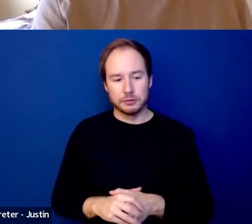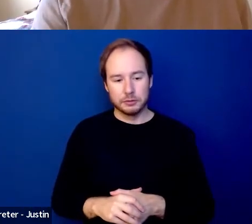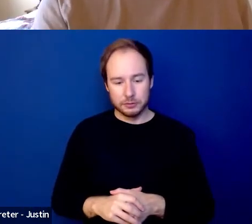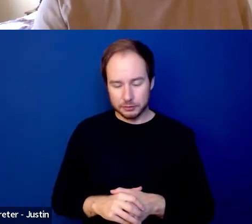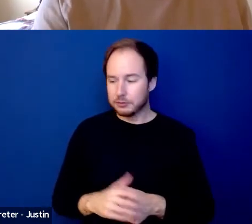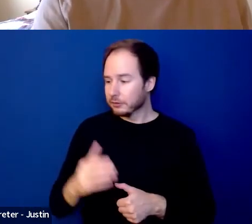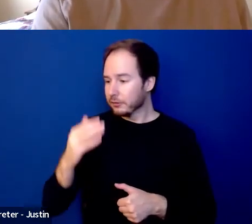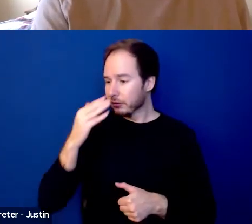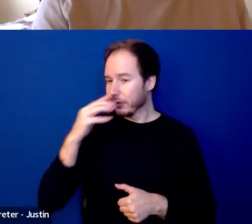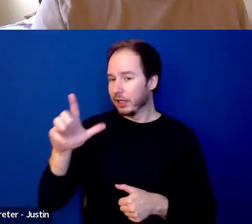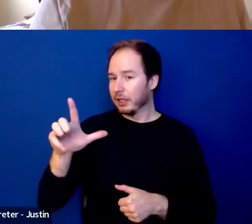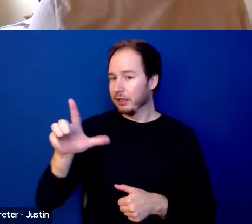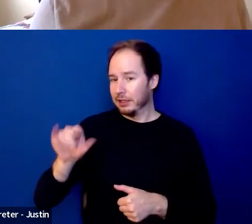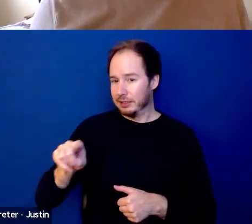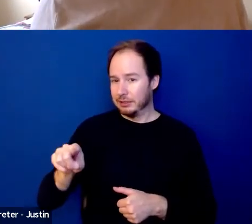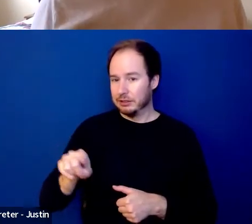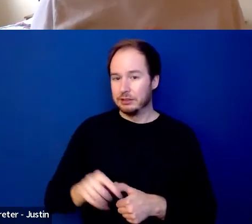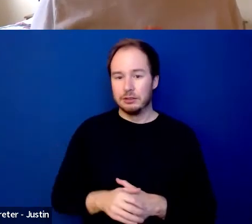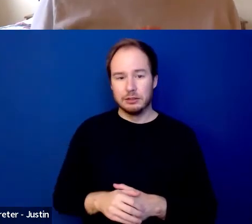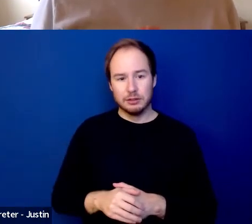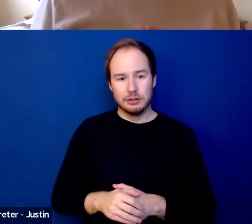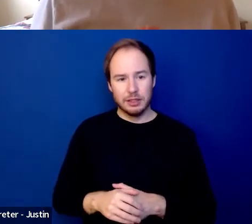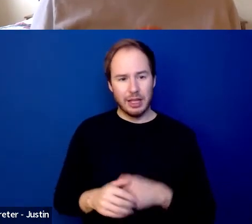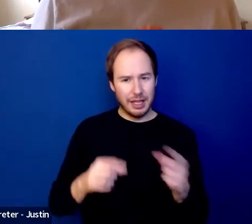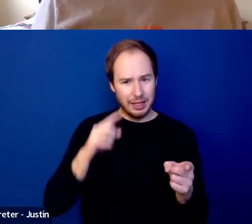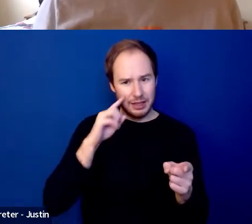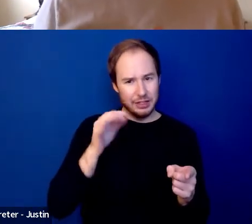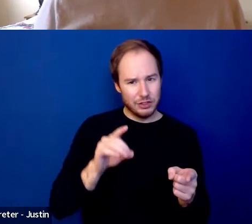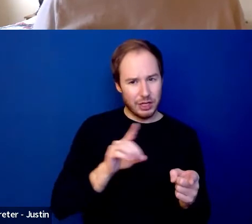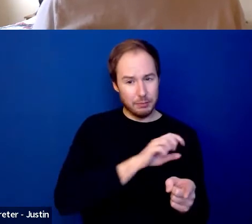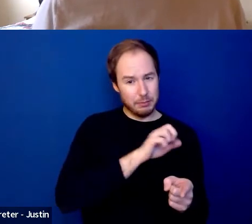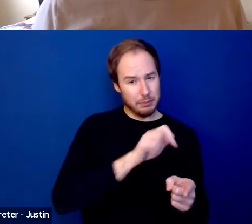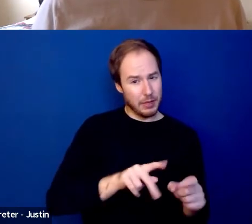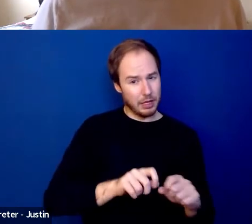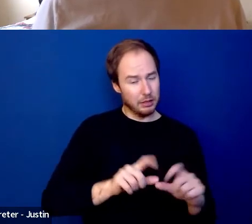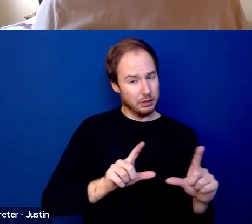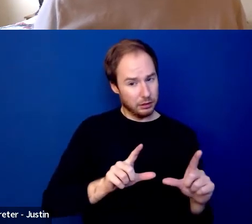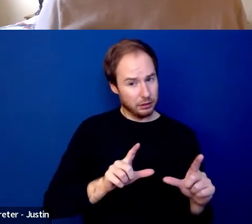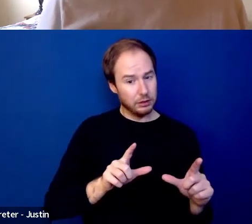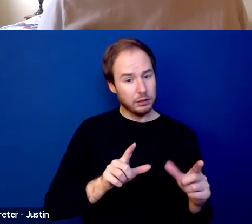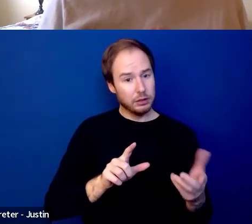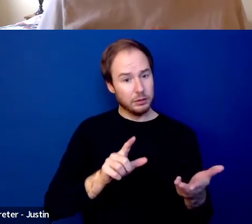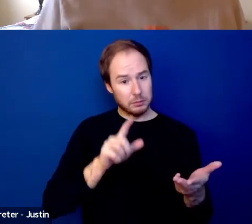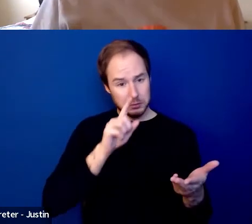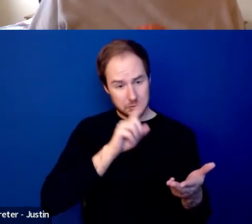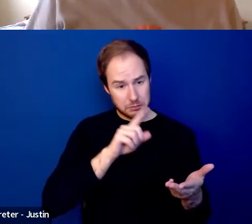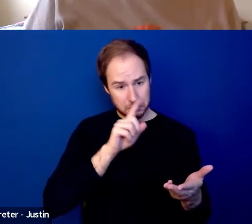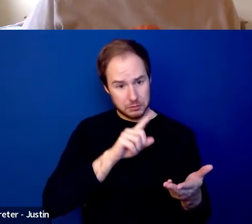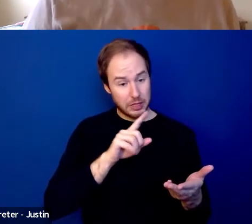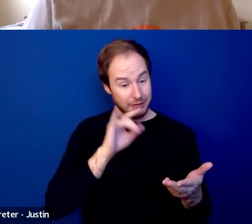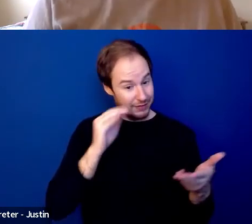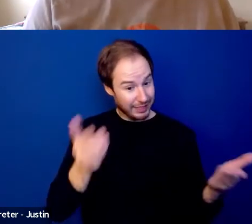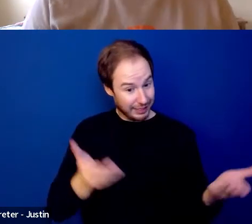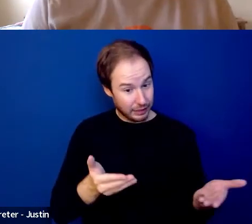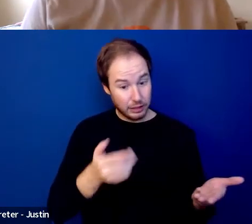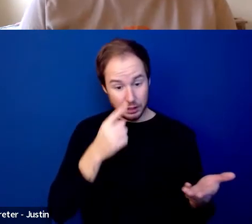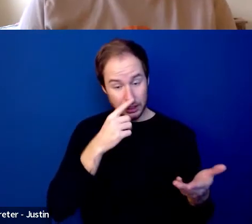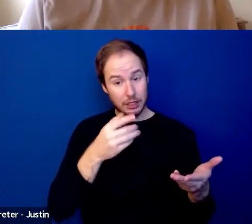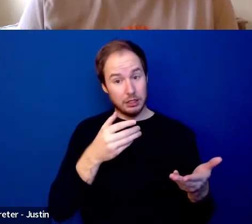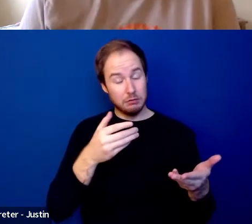Thanks so much, Liz. And I think we have Chad back. I see you went off mute. So, Chad, if you are back and able to introduce yourself, that'd be great too.